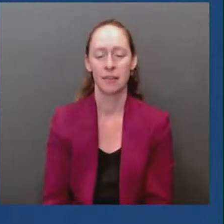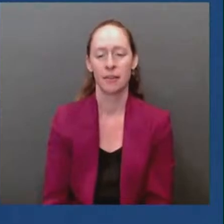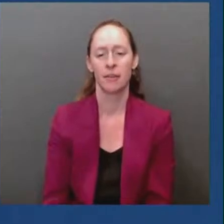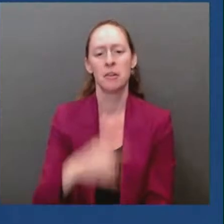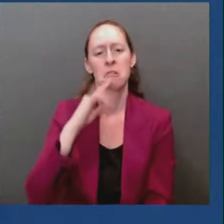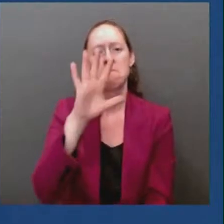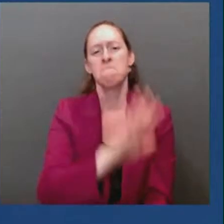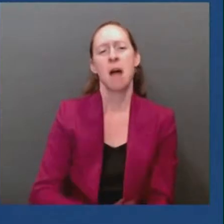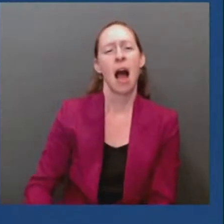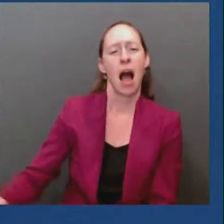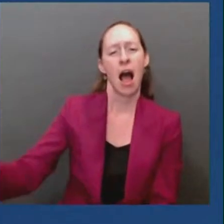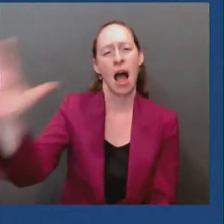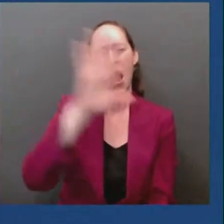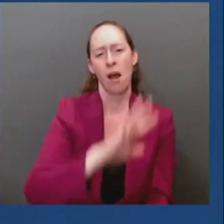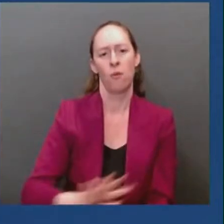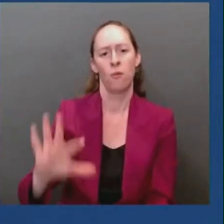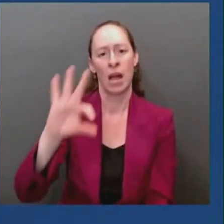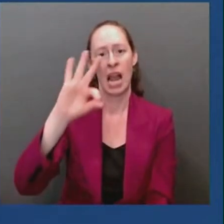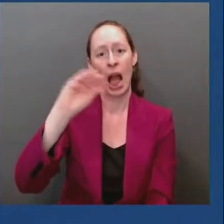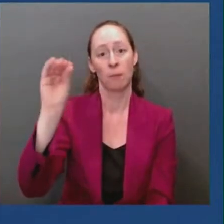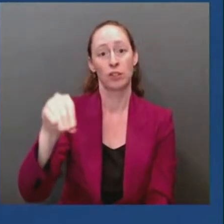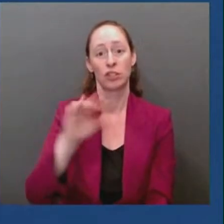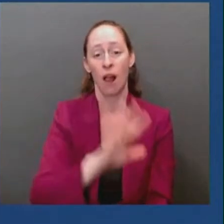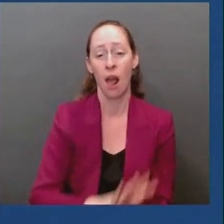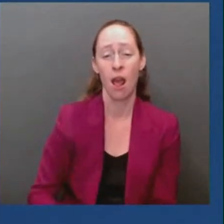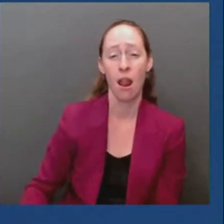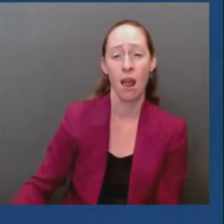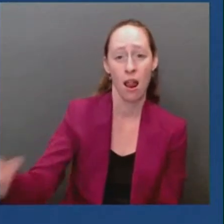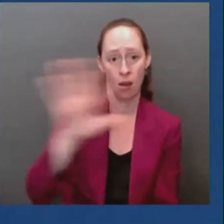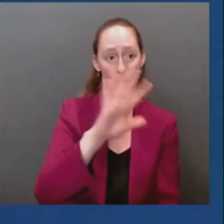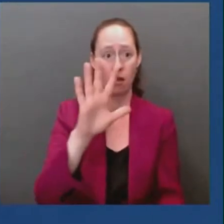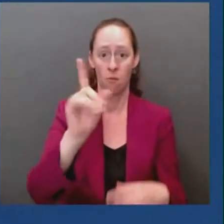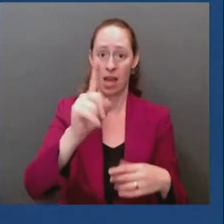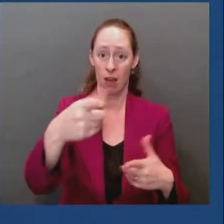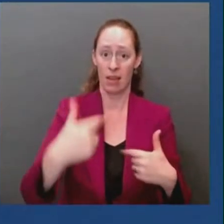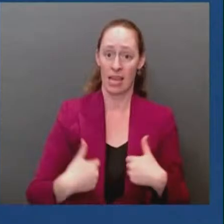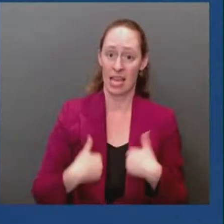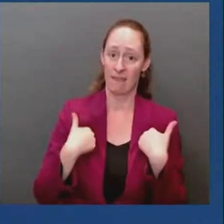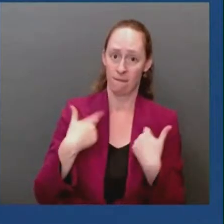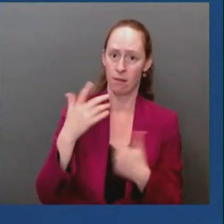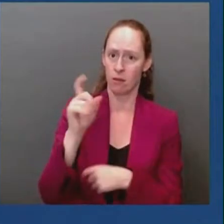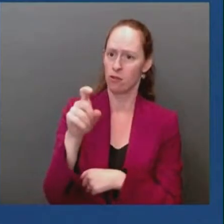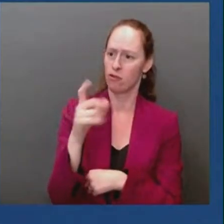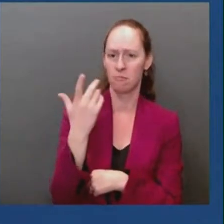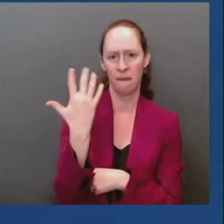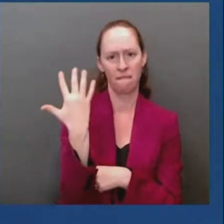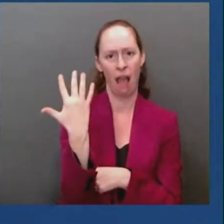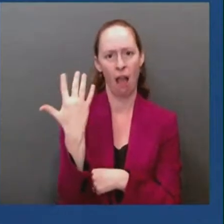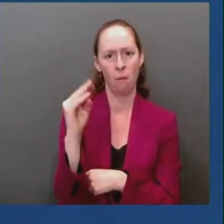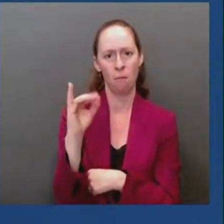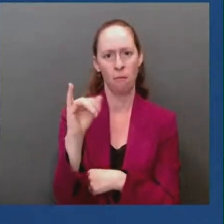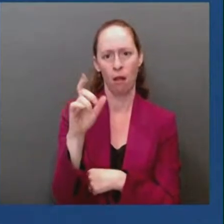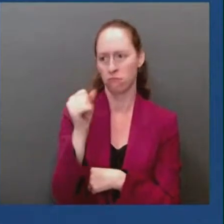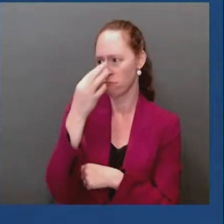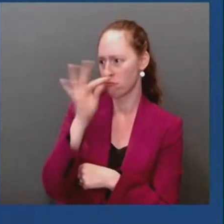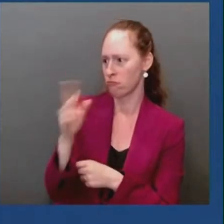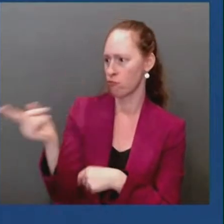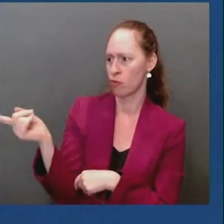90% OF AMERICANS WILL LIVE WITHIN 5 MILES OF THESE NEW